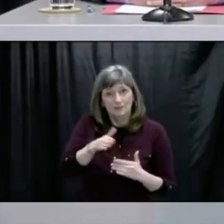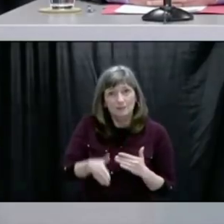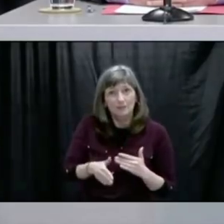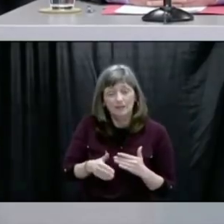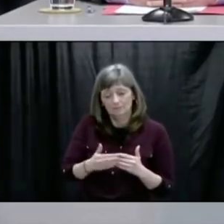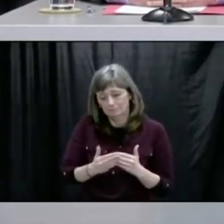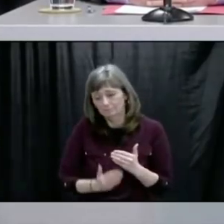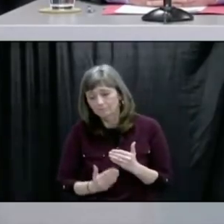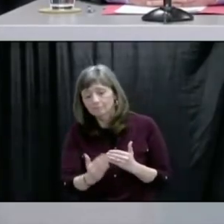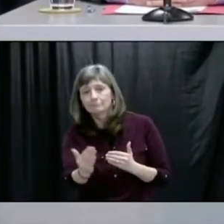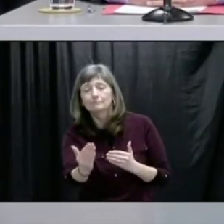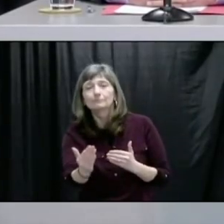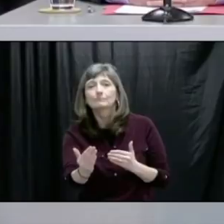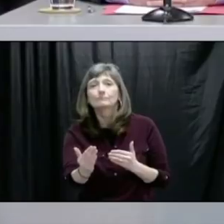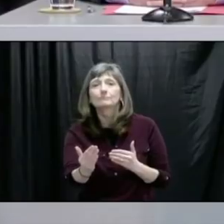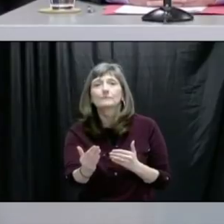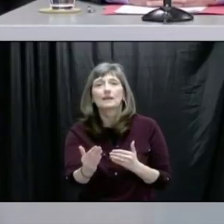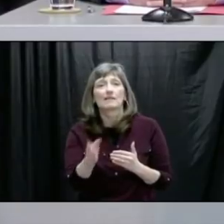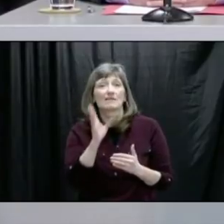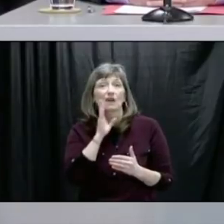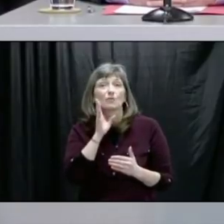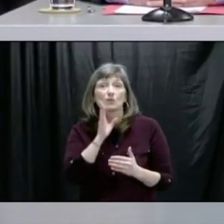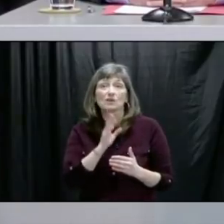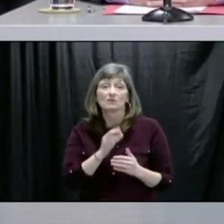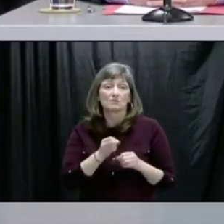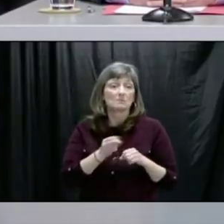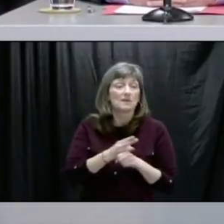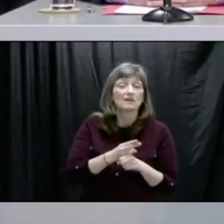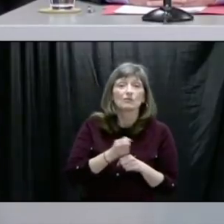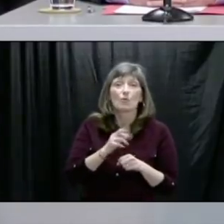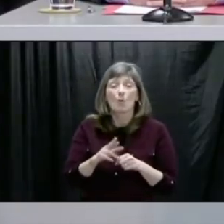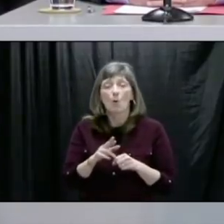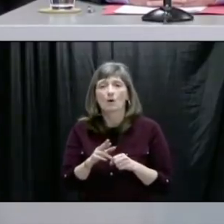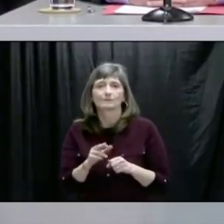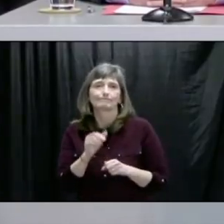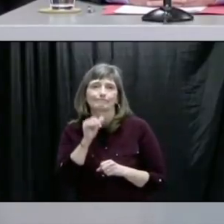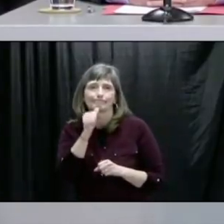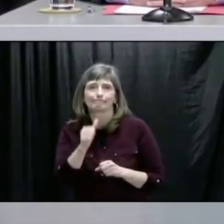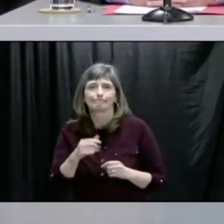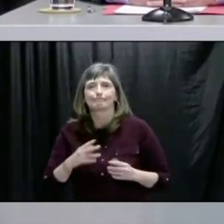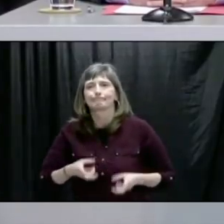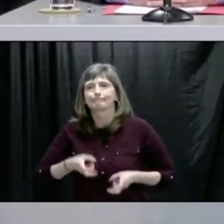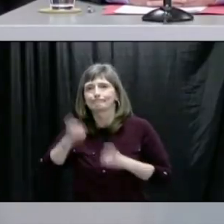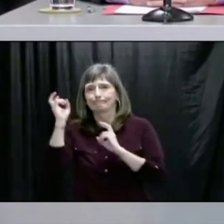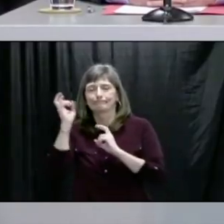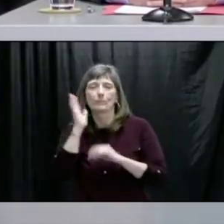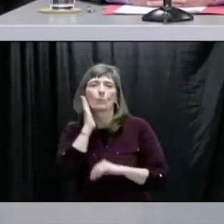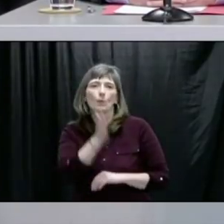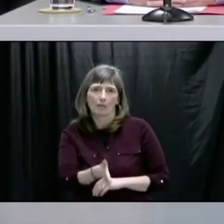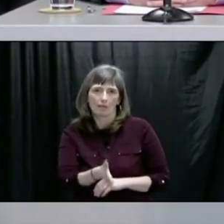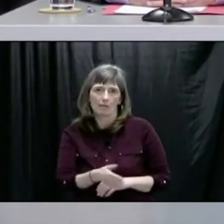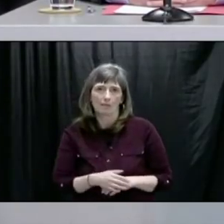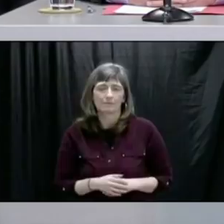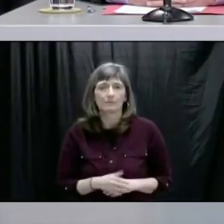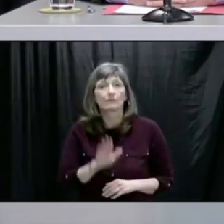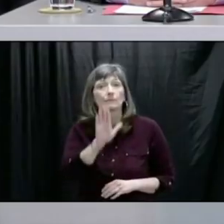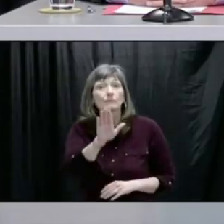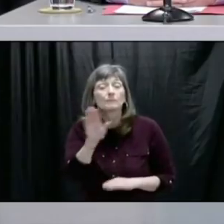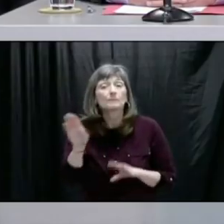WHAT WE DO THIS WEEKEND AND BEYOND WILL MAKE IT OR BREAK IT. YOUR ACTIONS THIS WEEKEND AND